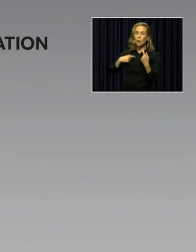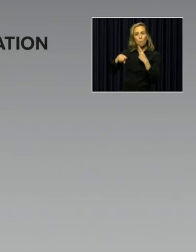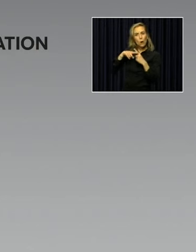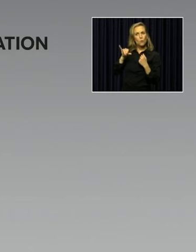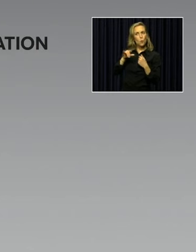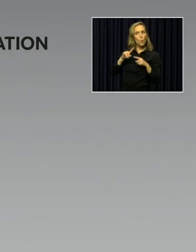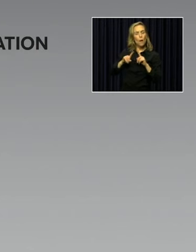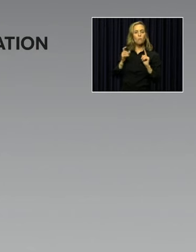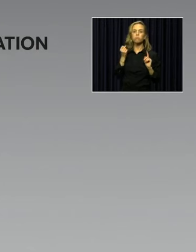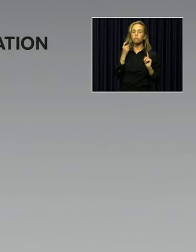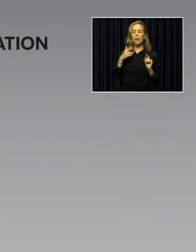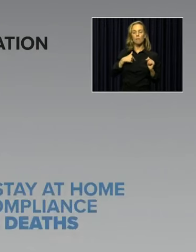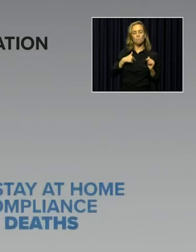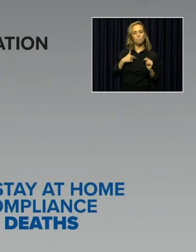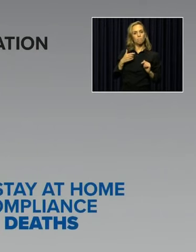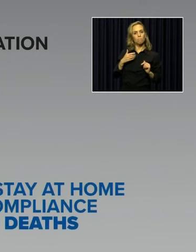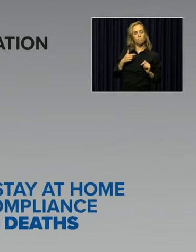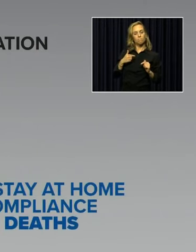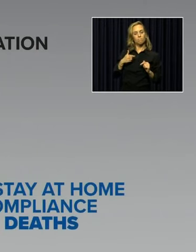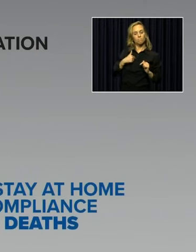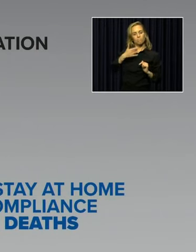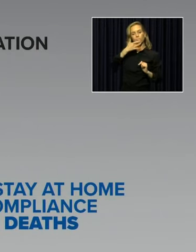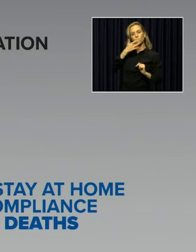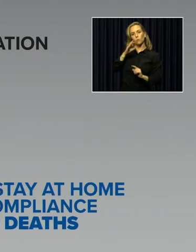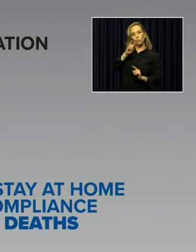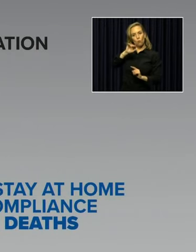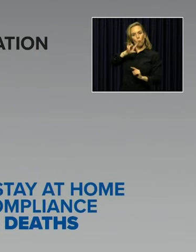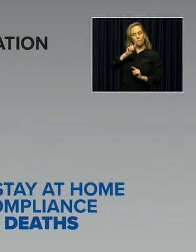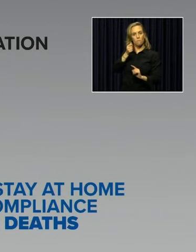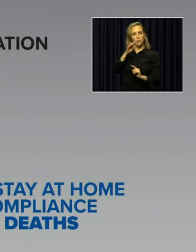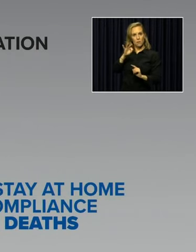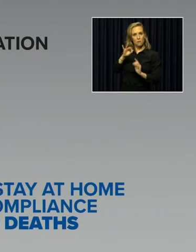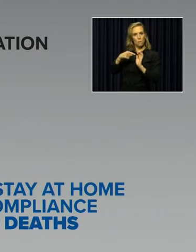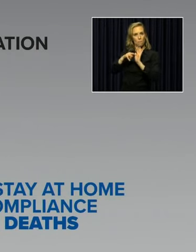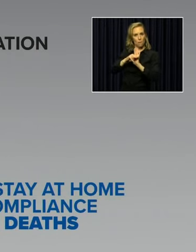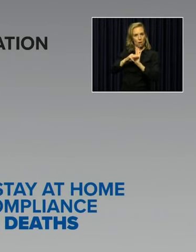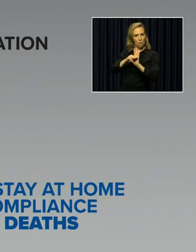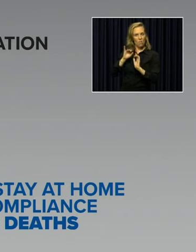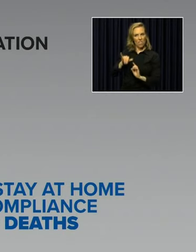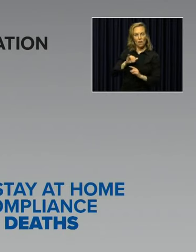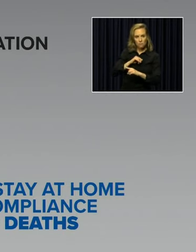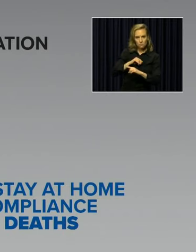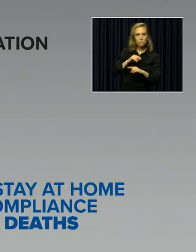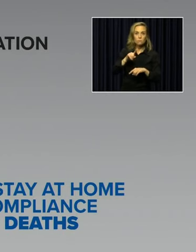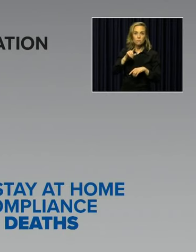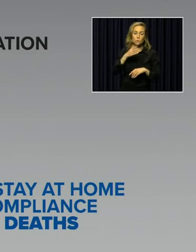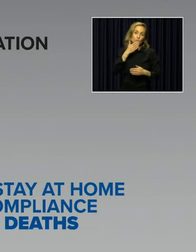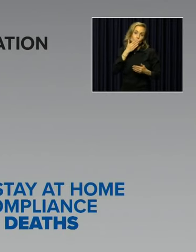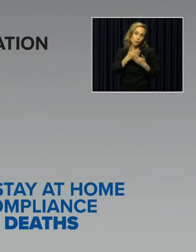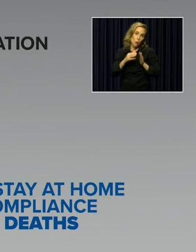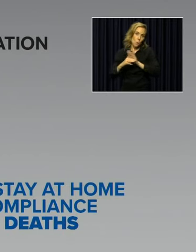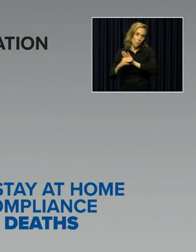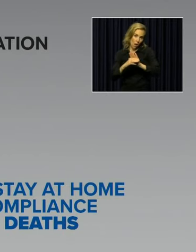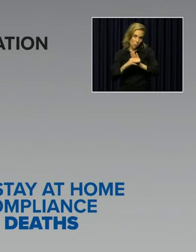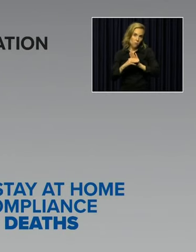KENTUCKIANS. SO WHAT YOU DO MATTERS.